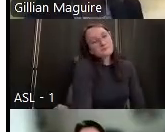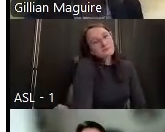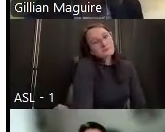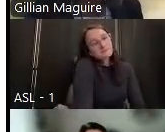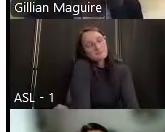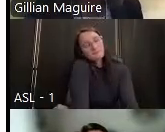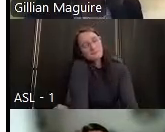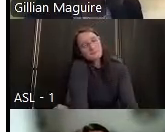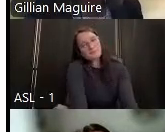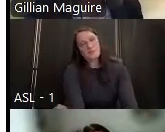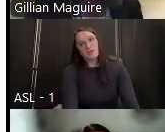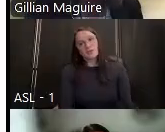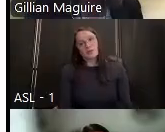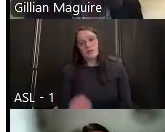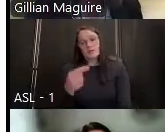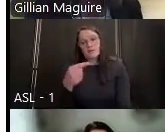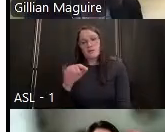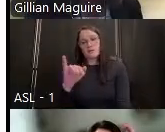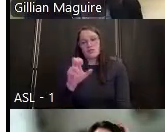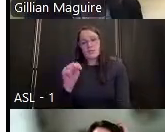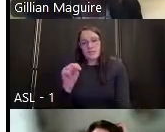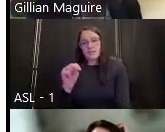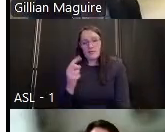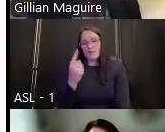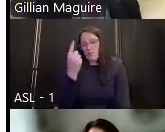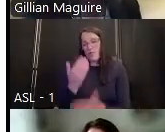The only thing I would add to that, Susan, is is the the word you just said,